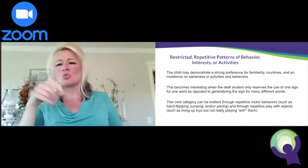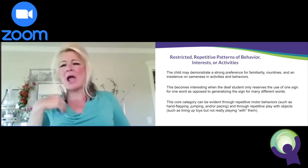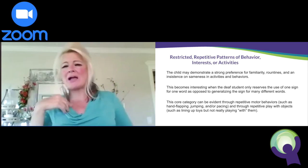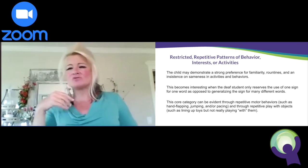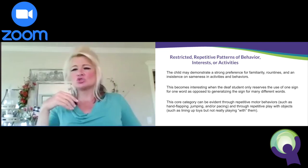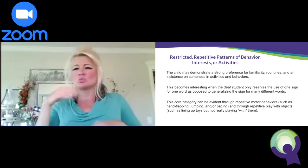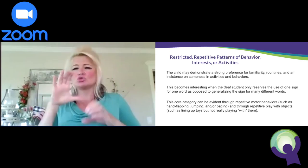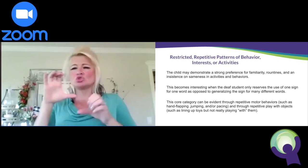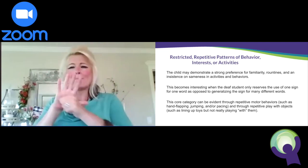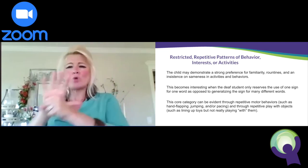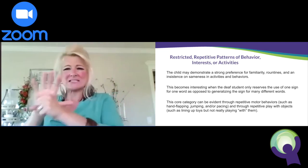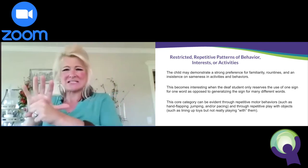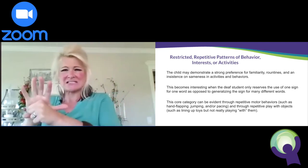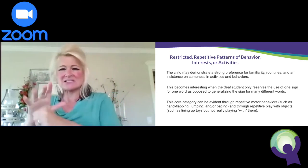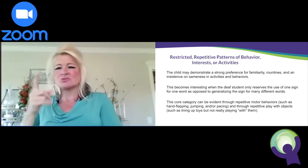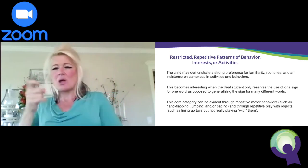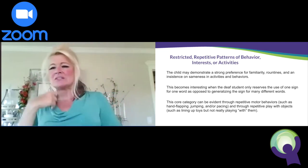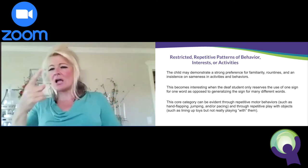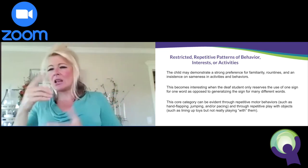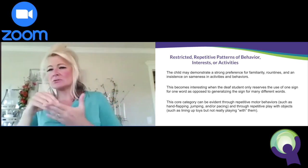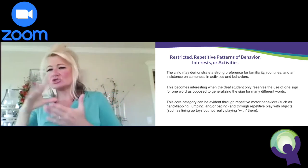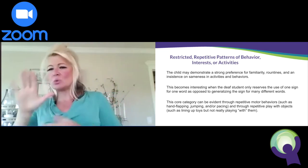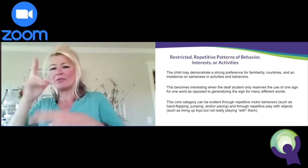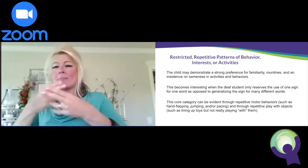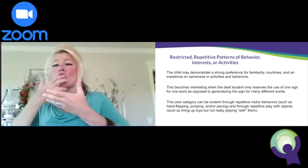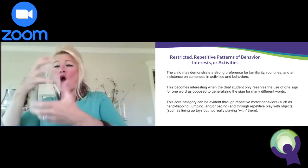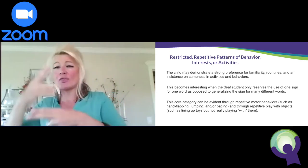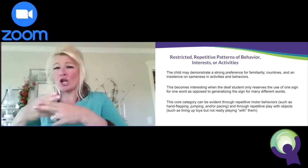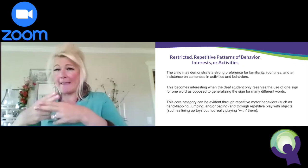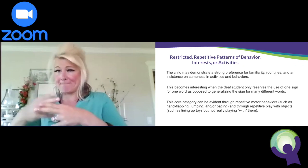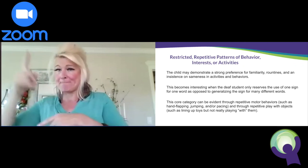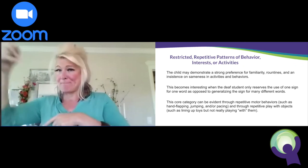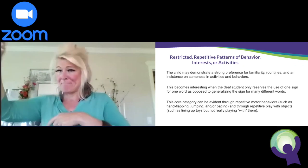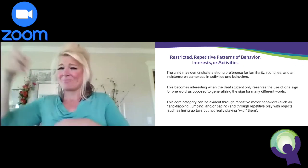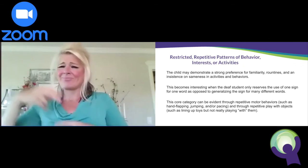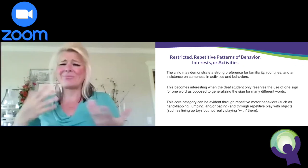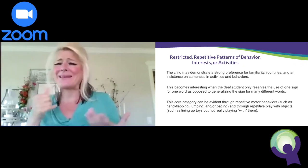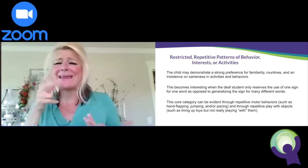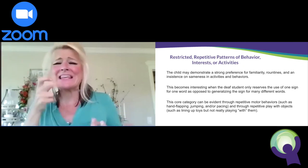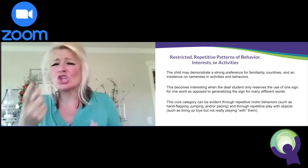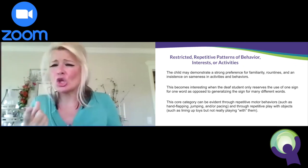really going to help them and help their communication outcomes.